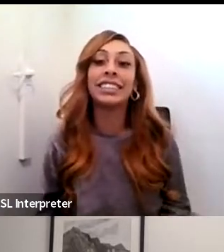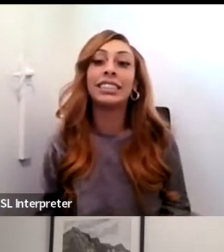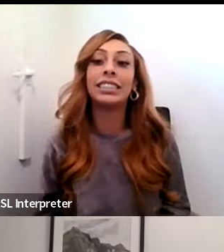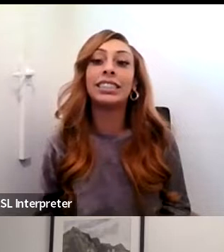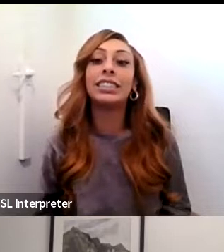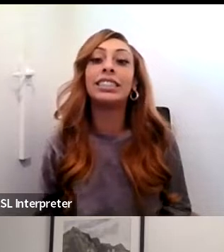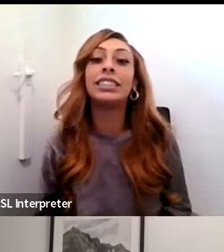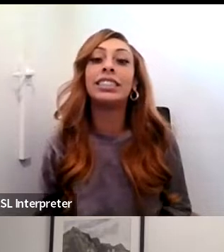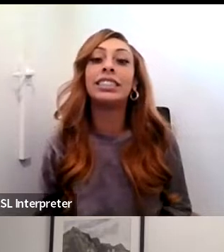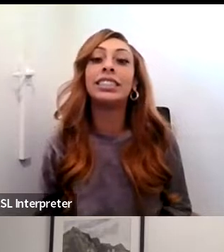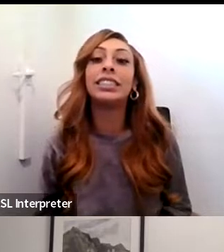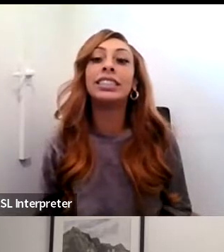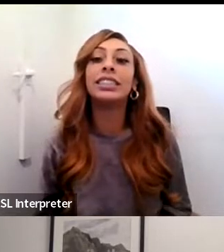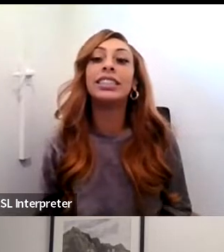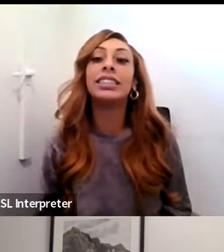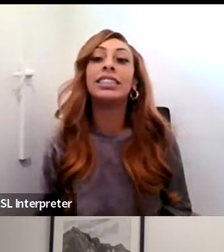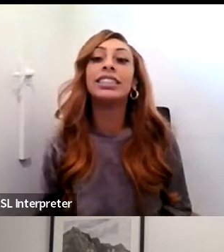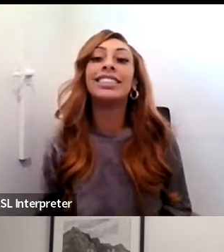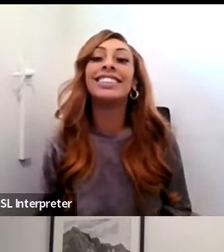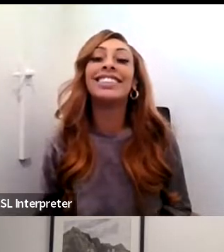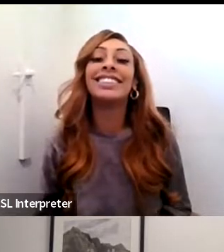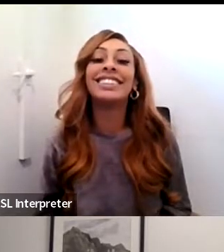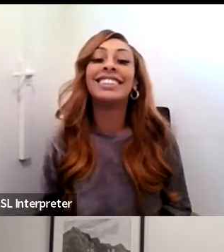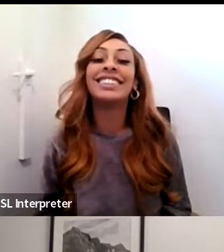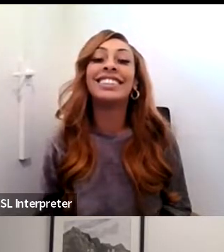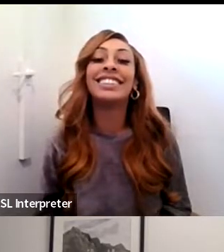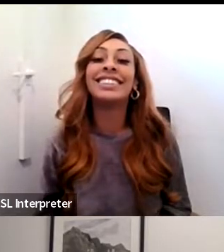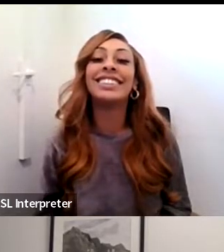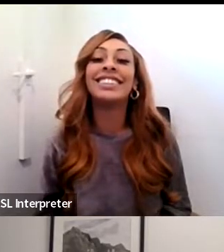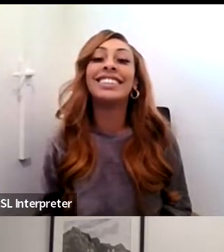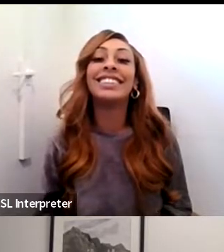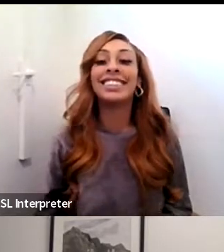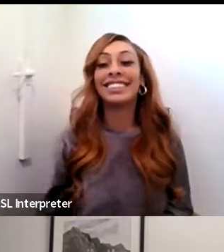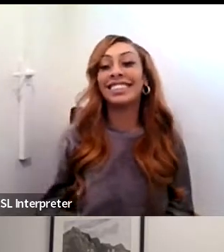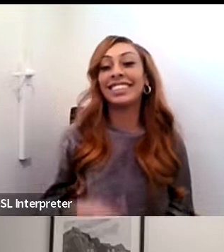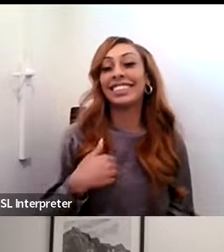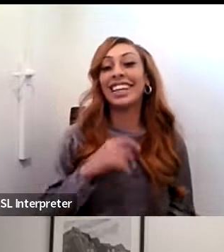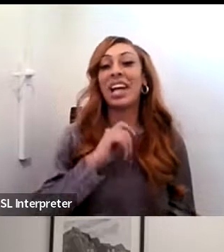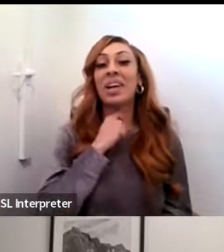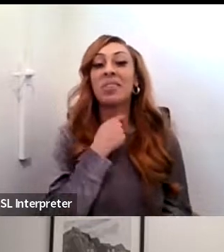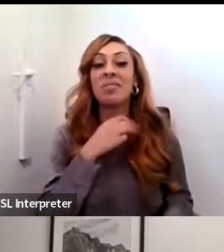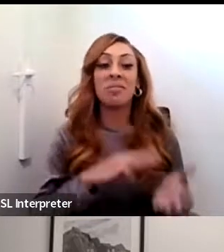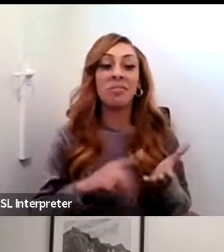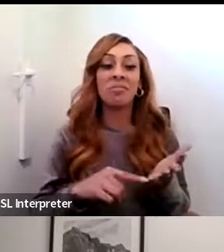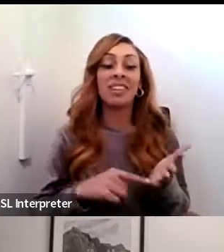You're on mute, obviously. You're muted, Louise, sorry. I'm on mute as well!